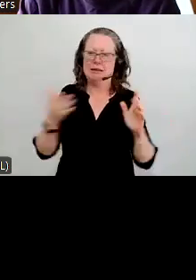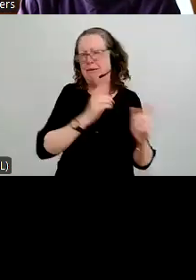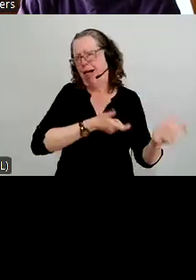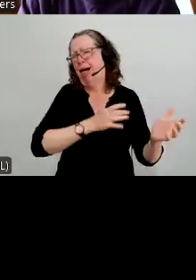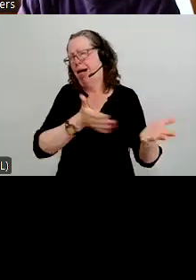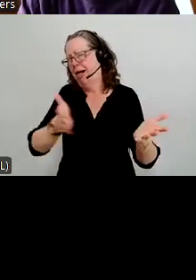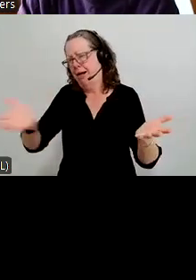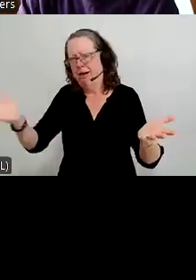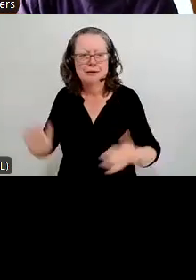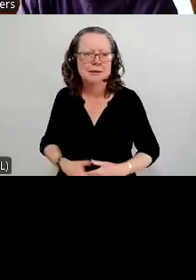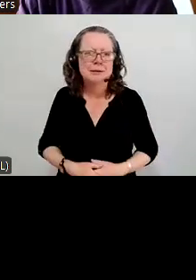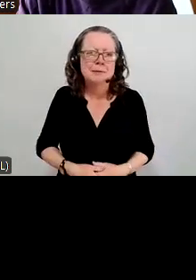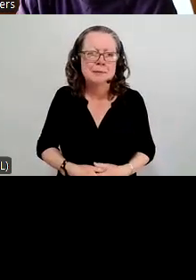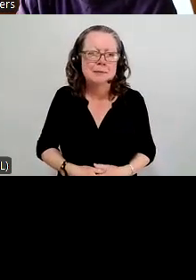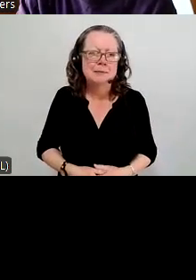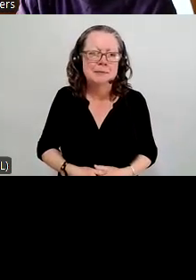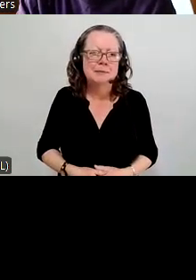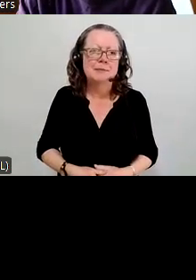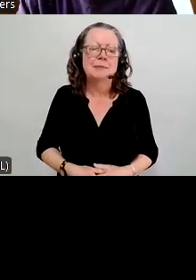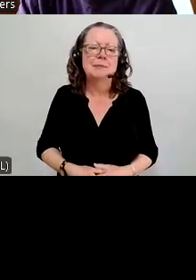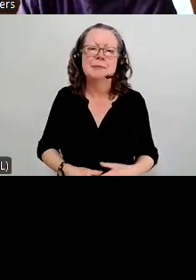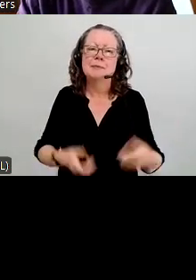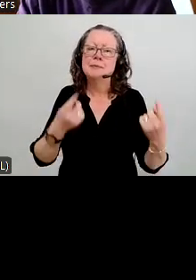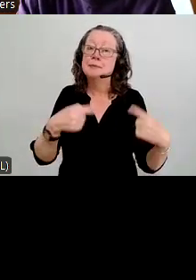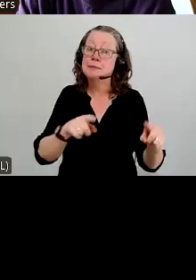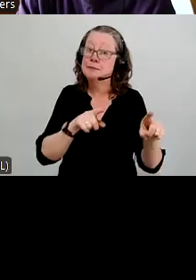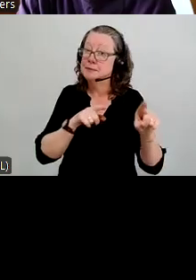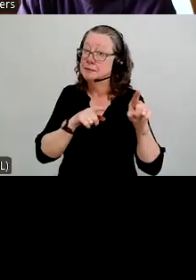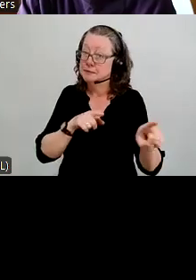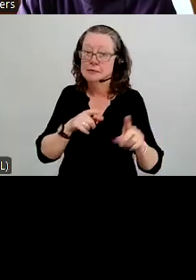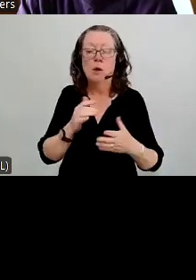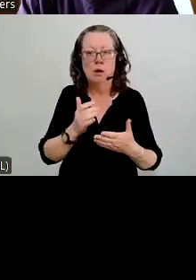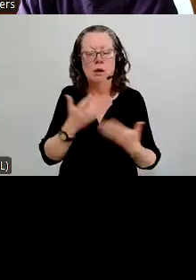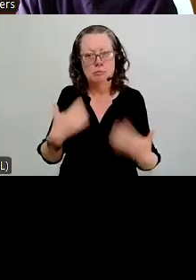It's really good at understanding user behavior, so what actions do people take at different stages,